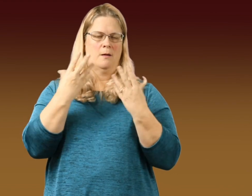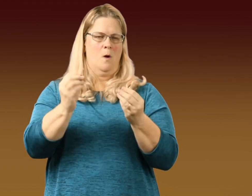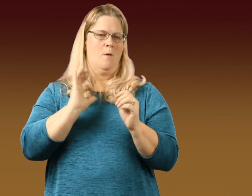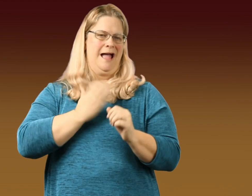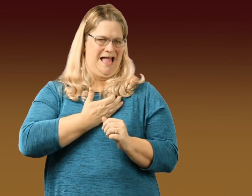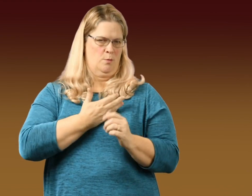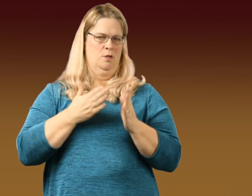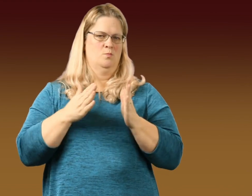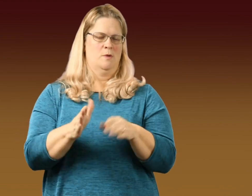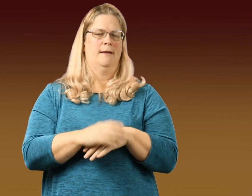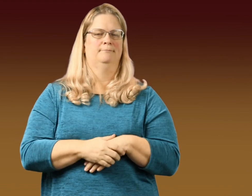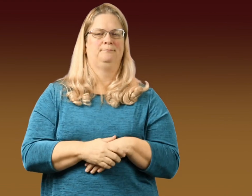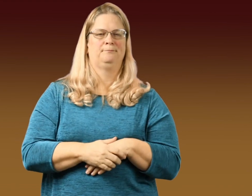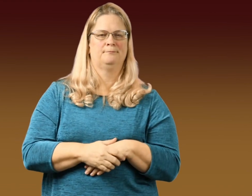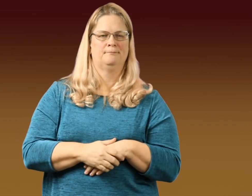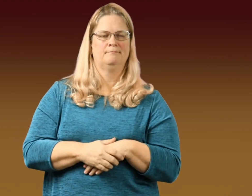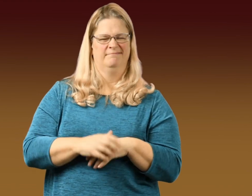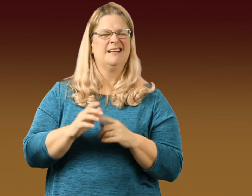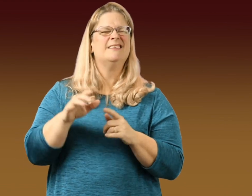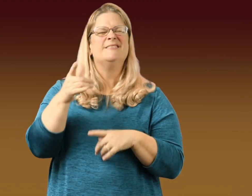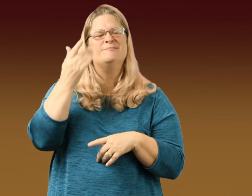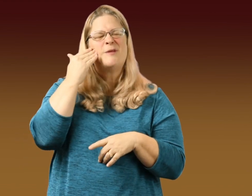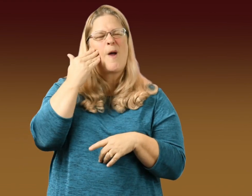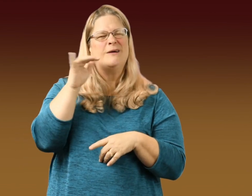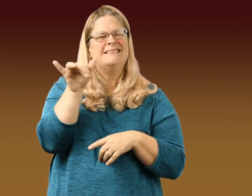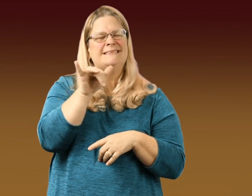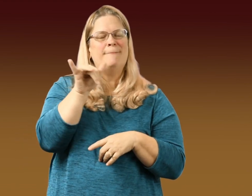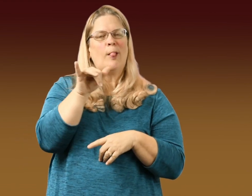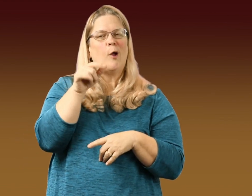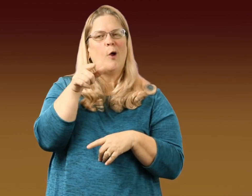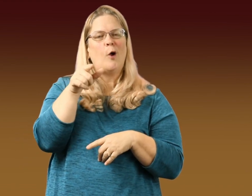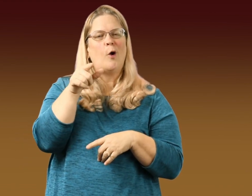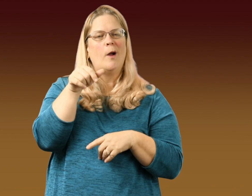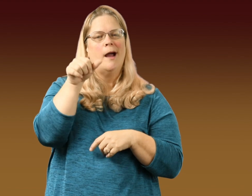and that happens whenever things are perhaps not going our way.